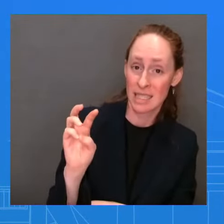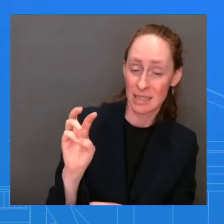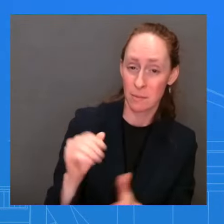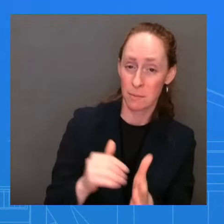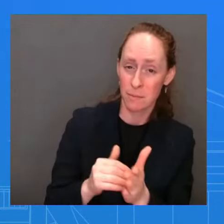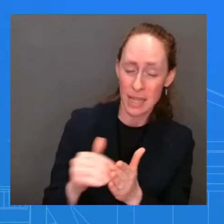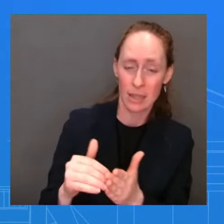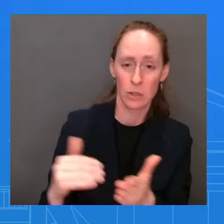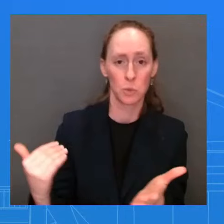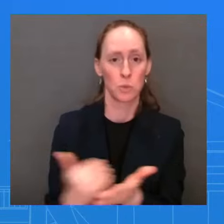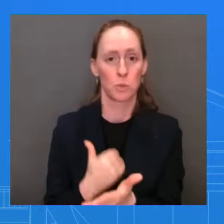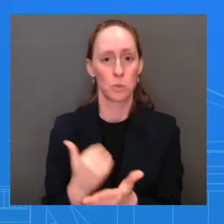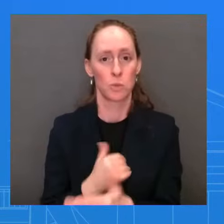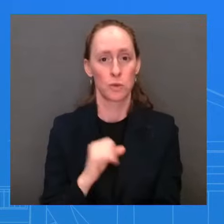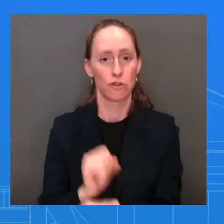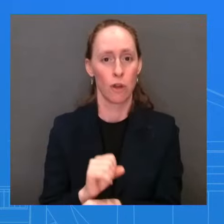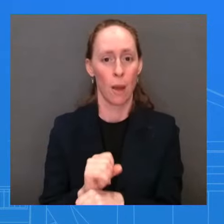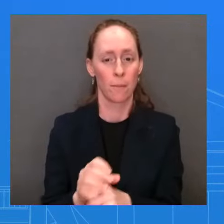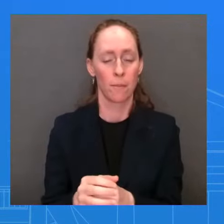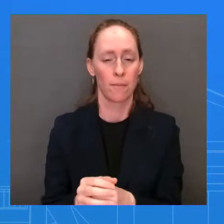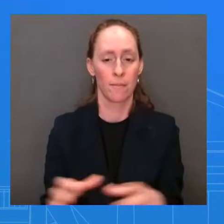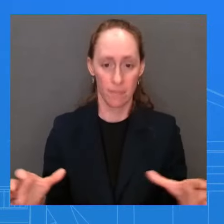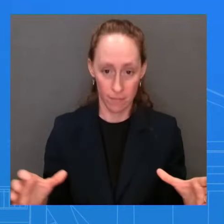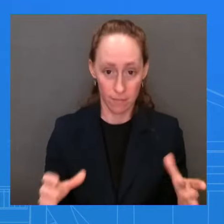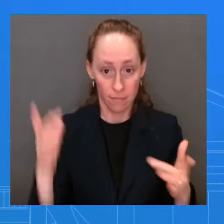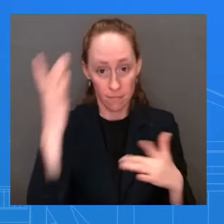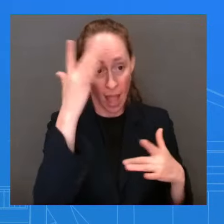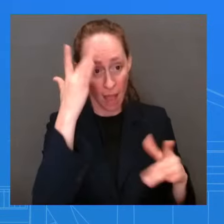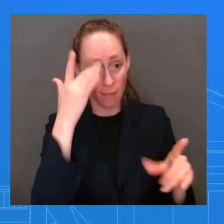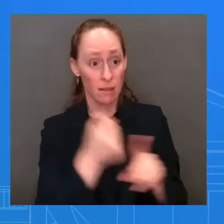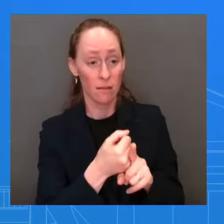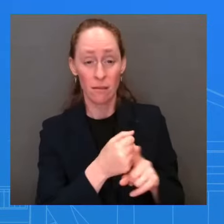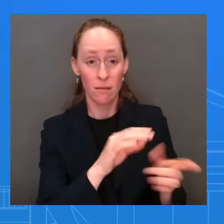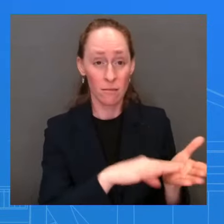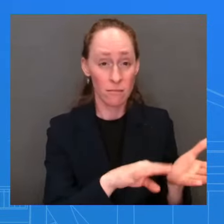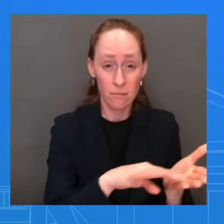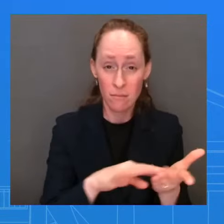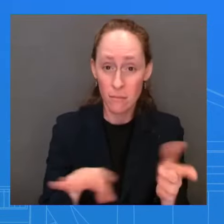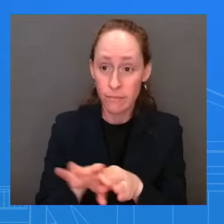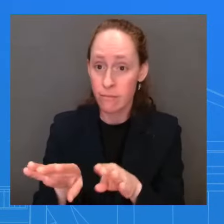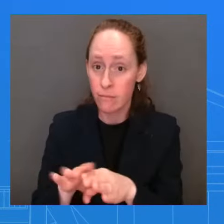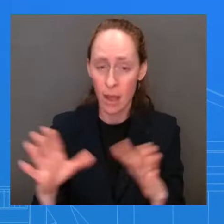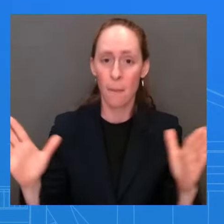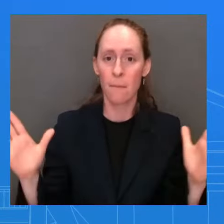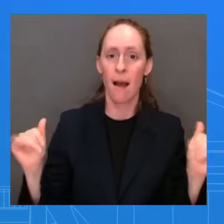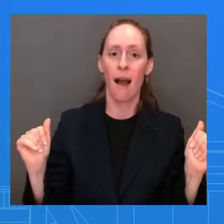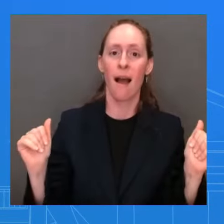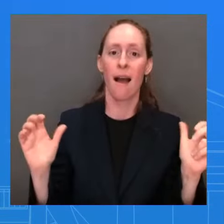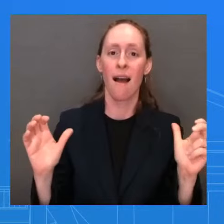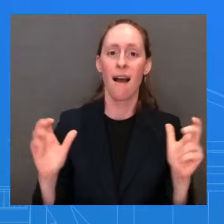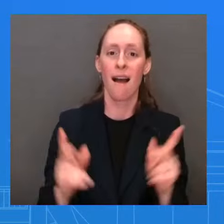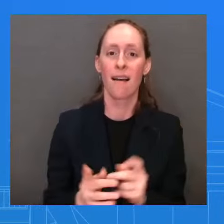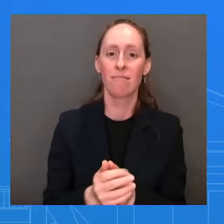and created 3 million -- 3 million more. You always ask me that question, so there goes your answer. And unemployment is nearly 50-year low,